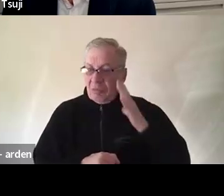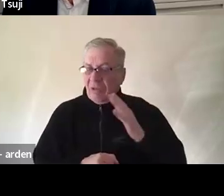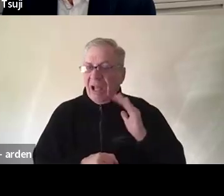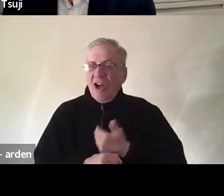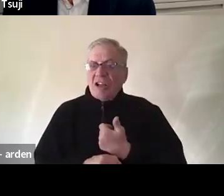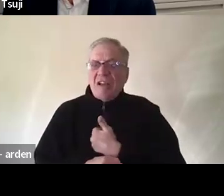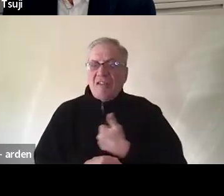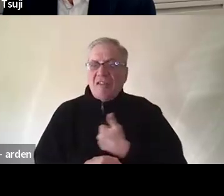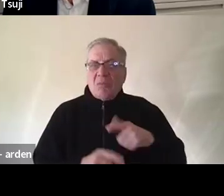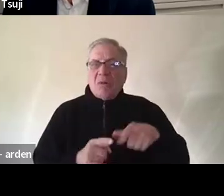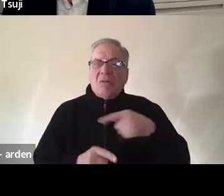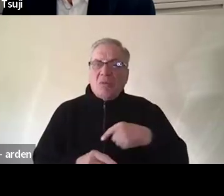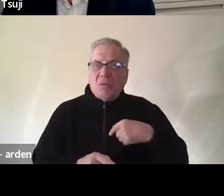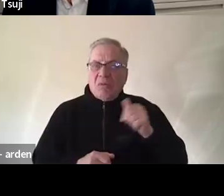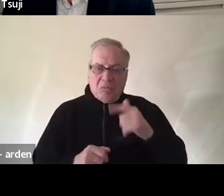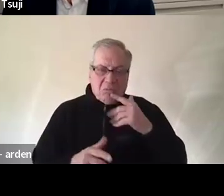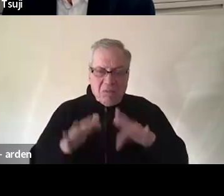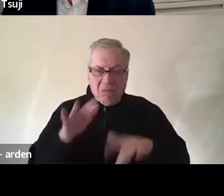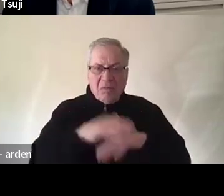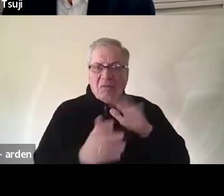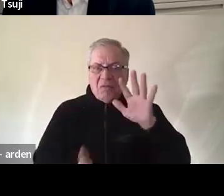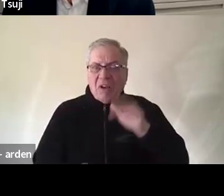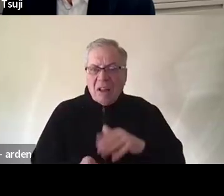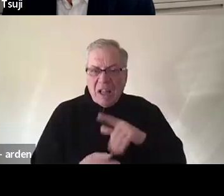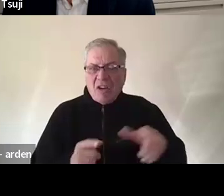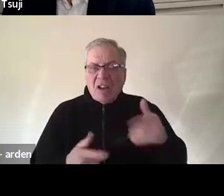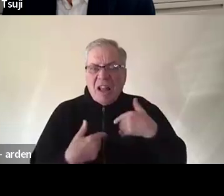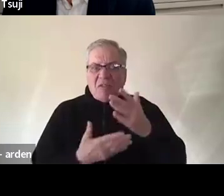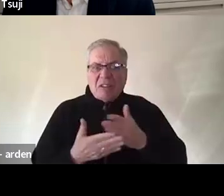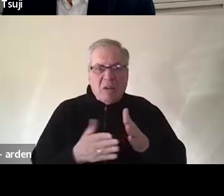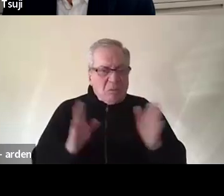We had an EFC of less than 5000 and of course they had to have some gap in their tuition